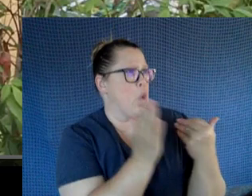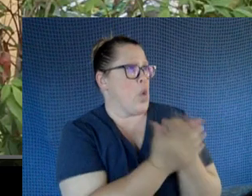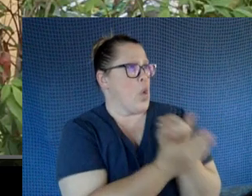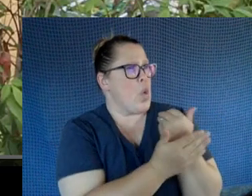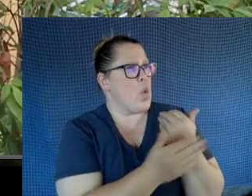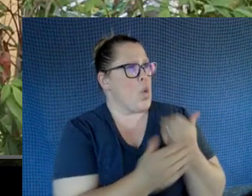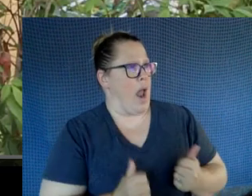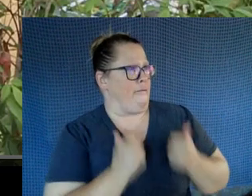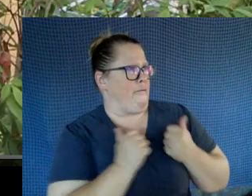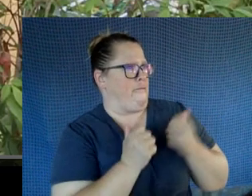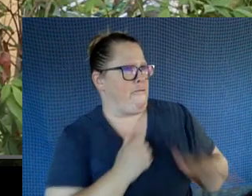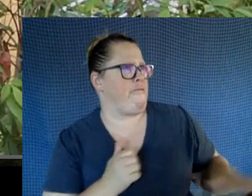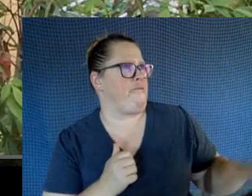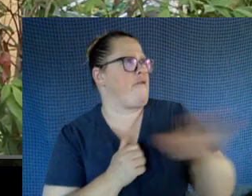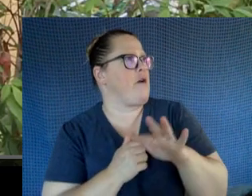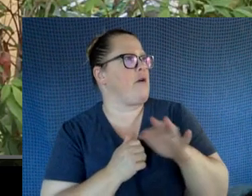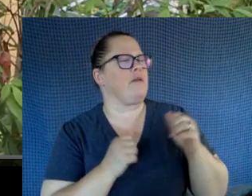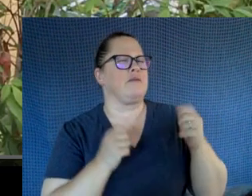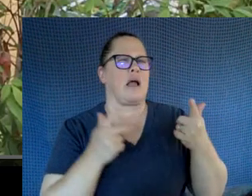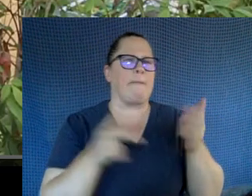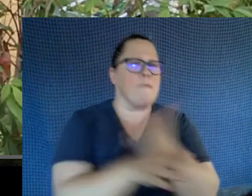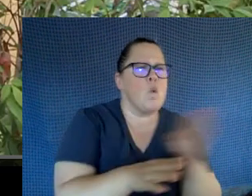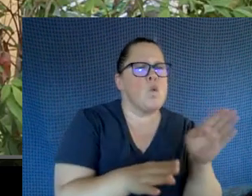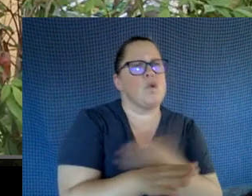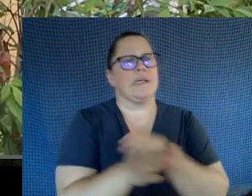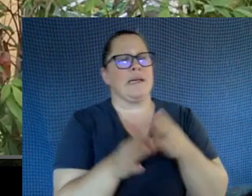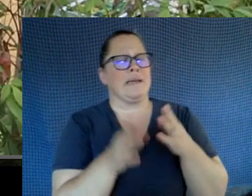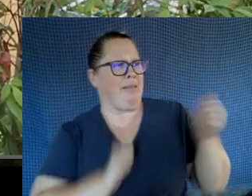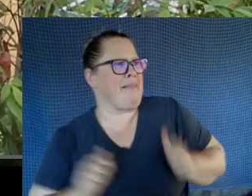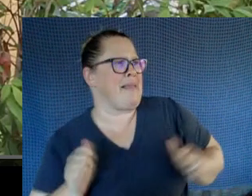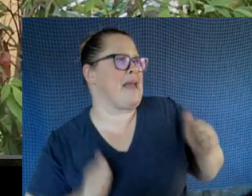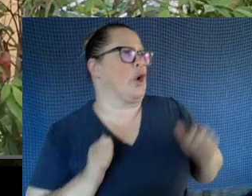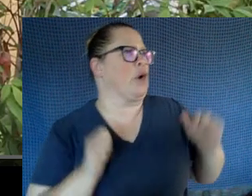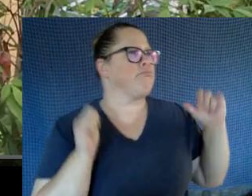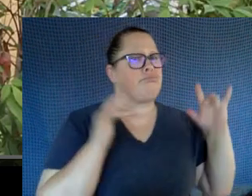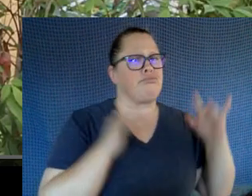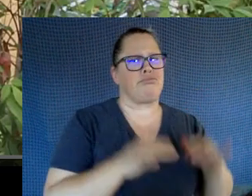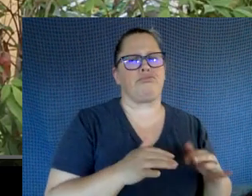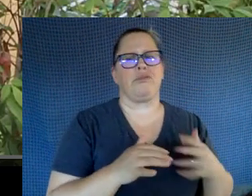were theater events. All of them moving forward to bring to the forefront the